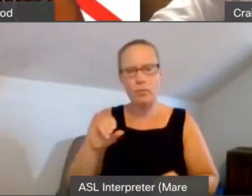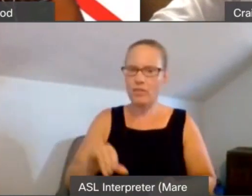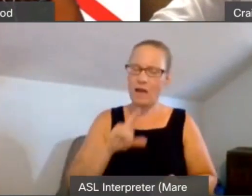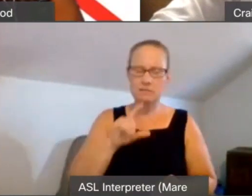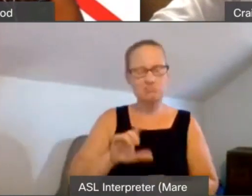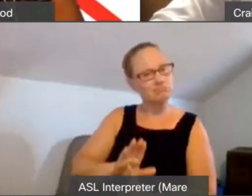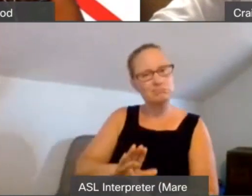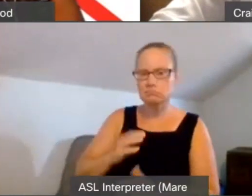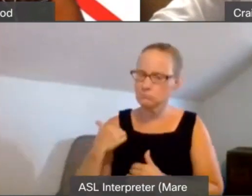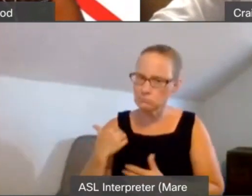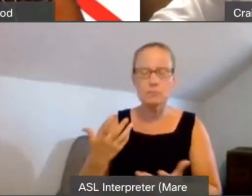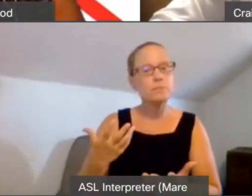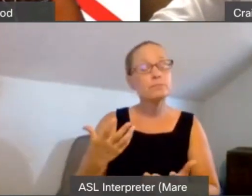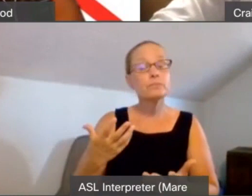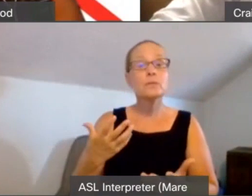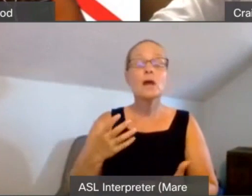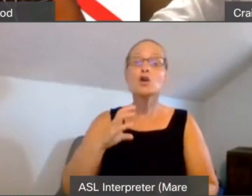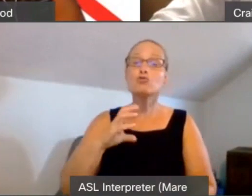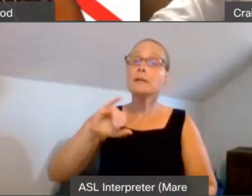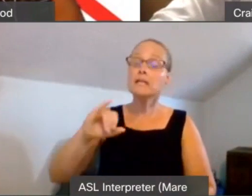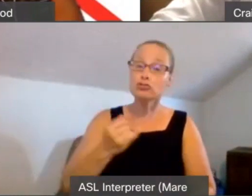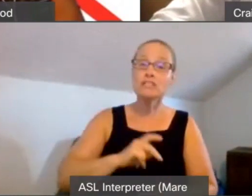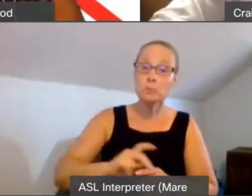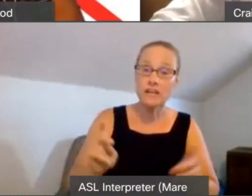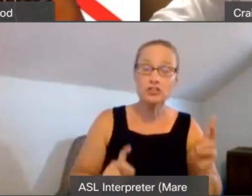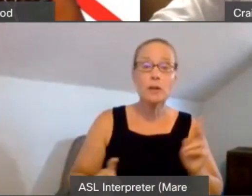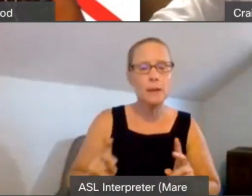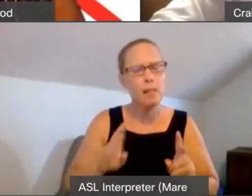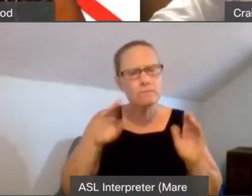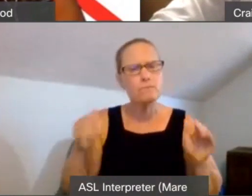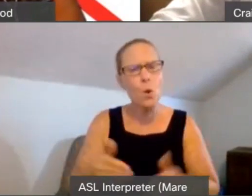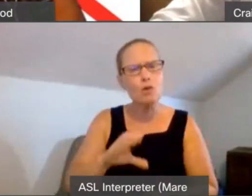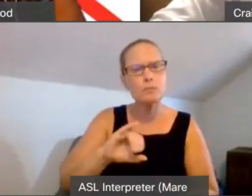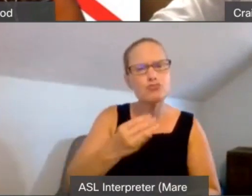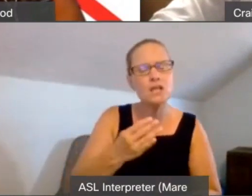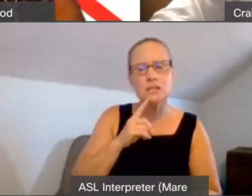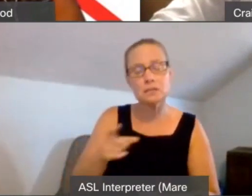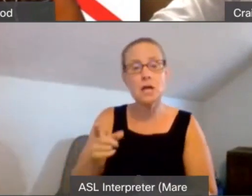Criminal justice professionals do criminal justice job and treatment professionals do treatment jobs